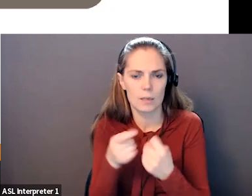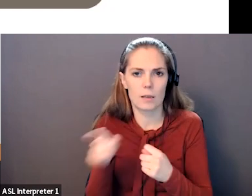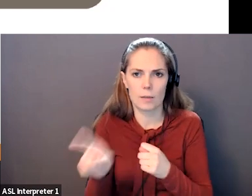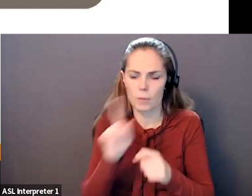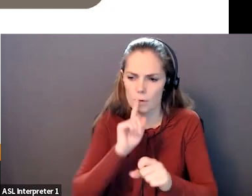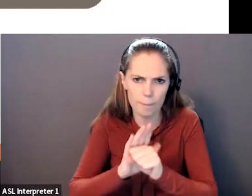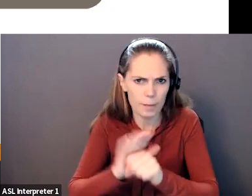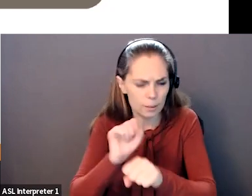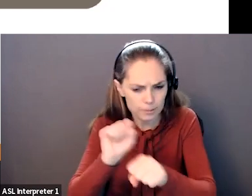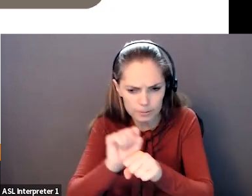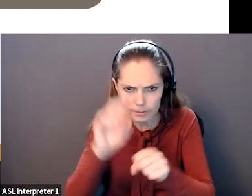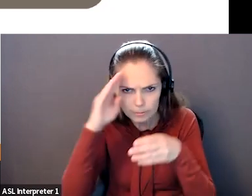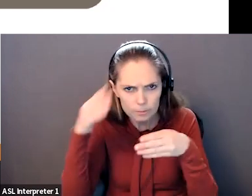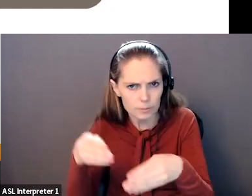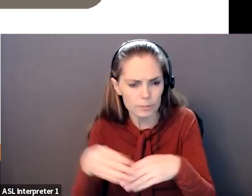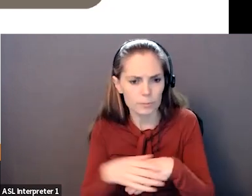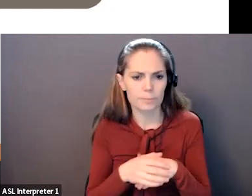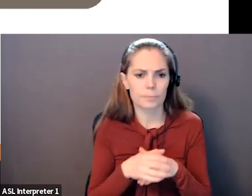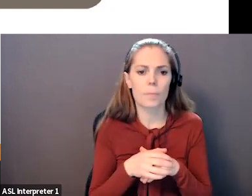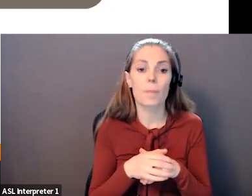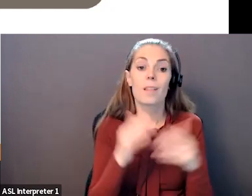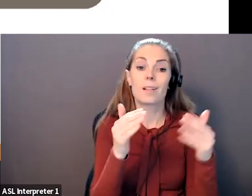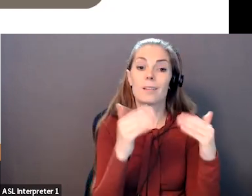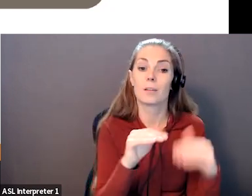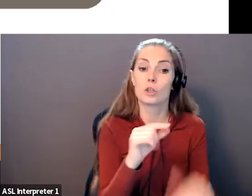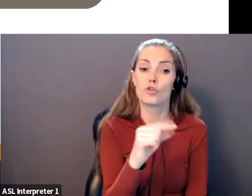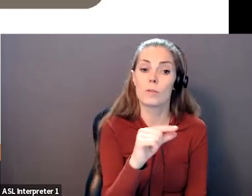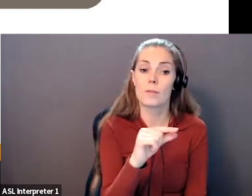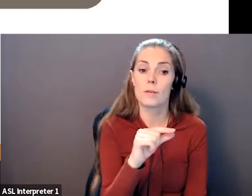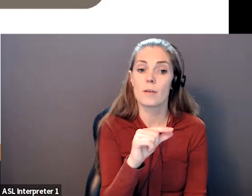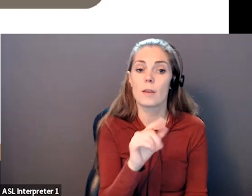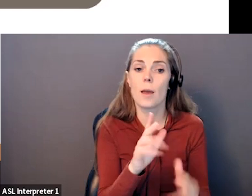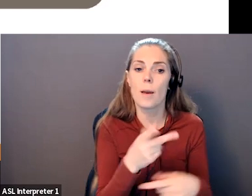The pacing and energy envelope is a really tough one because similar to some of our